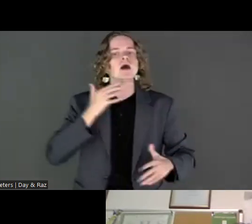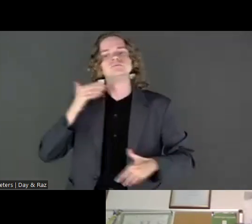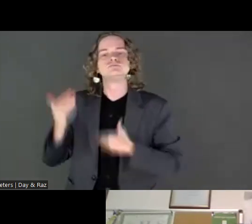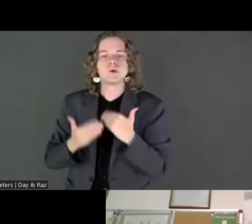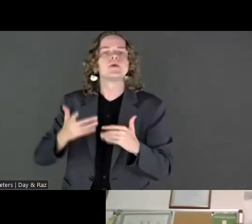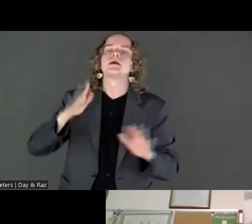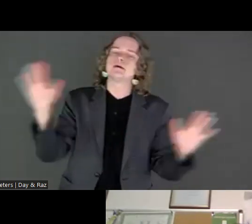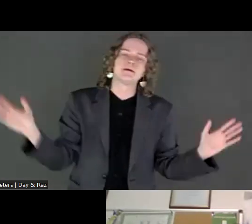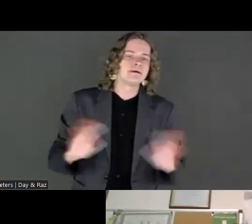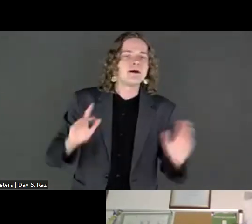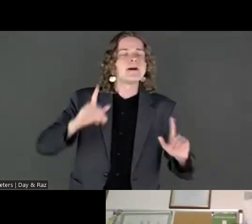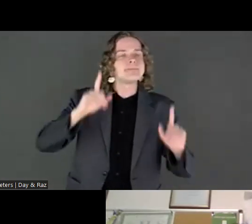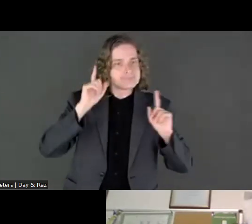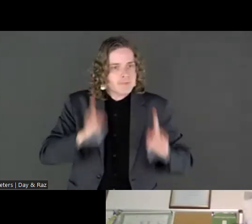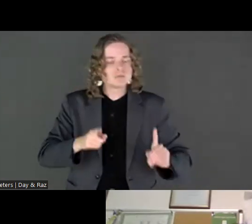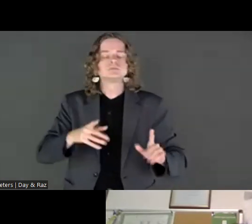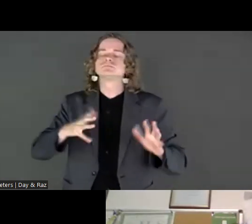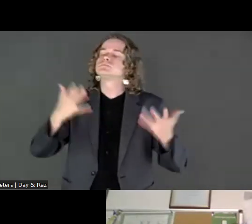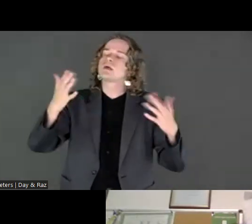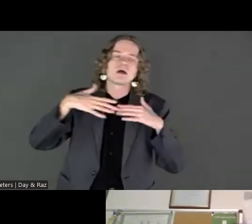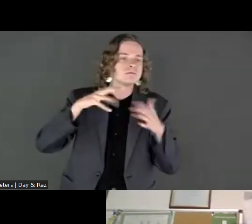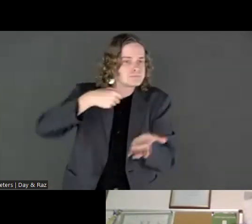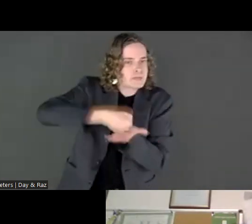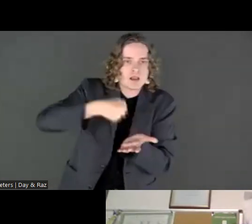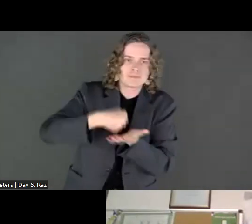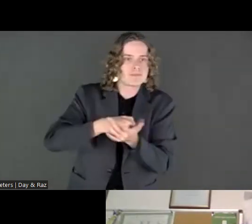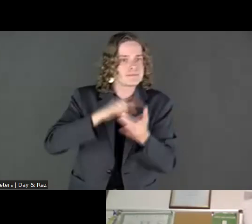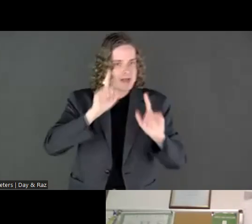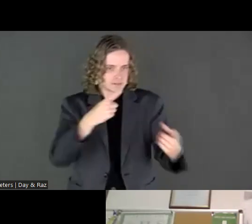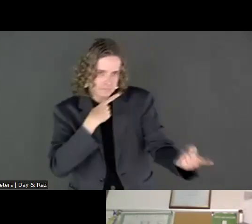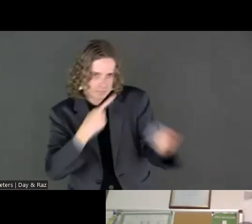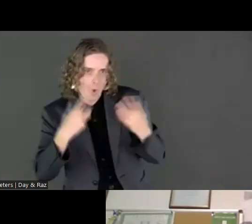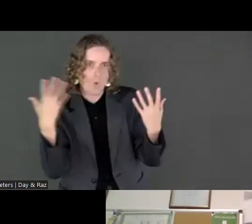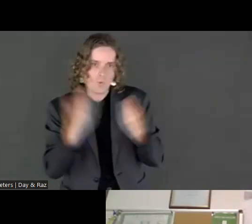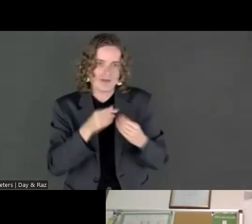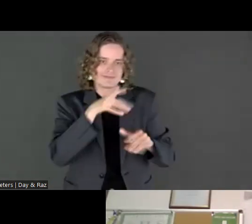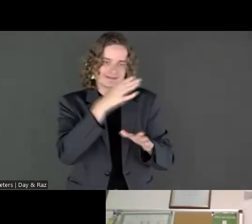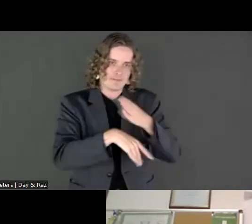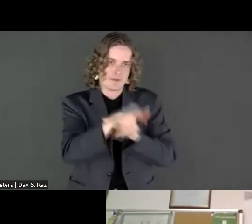We can talk about it for a long time. We have got loads of examples about this. Thank you.